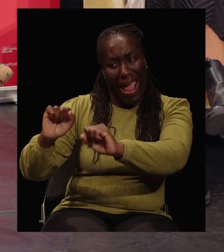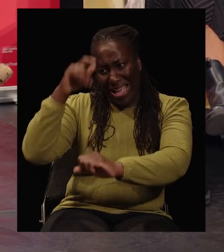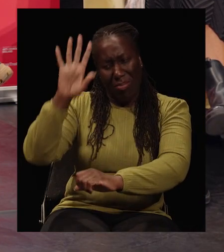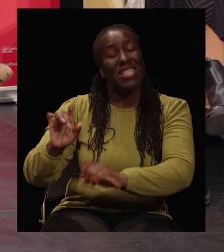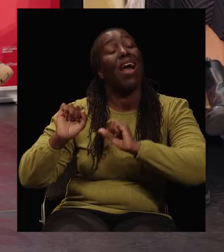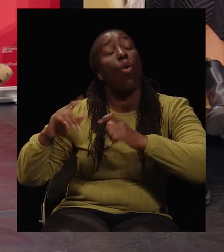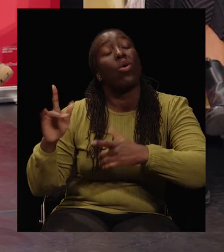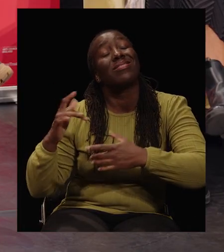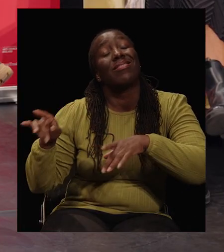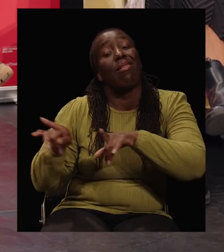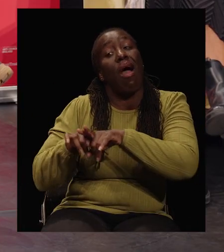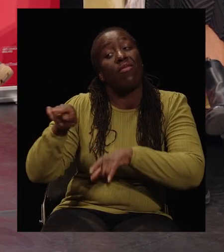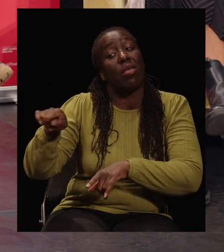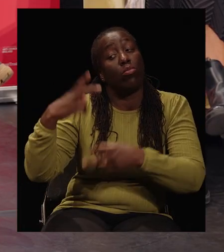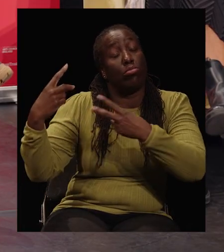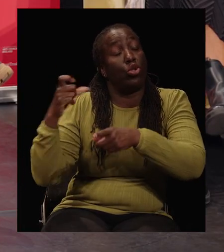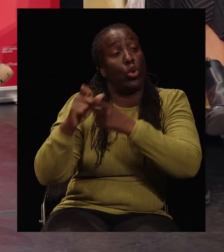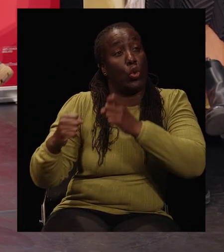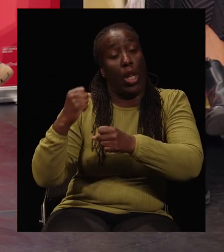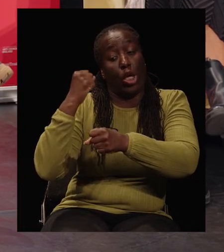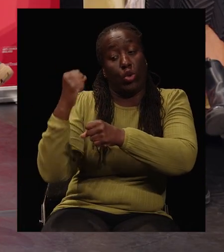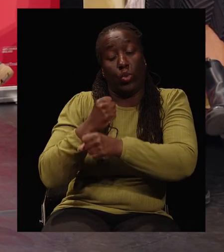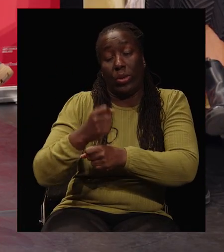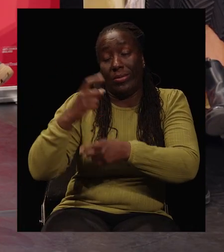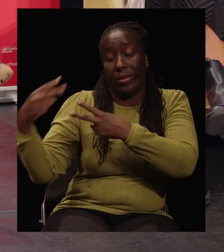And also it's very uncommon to access materials